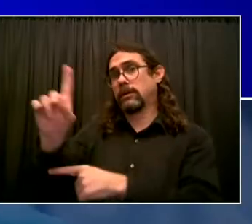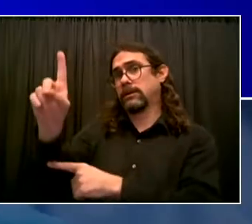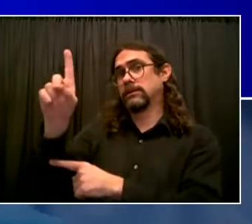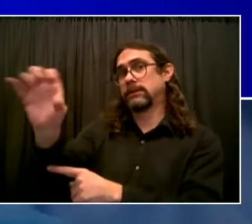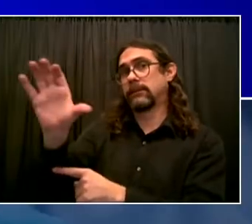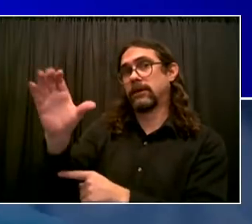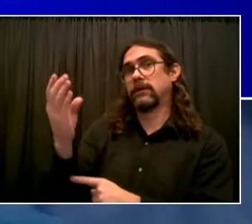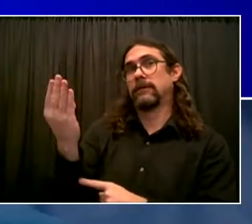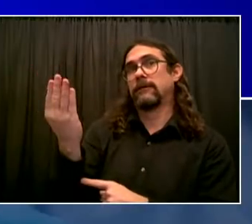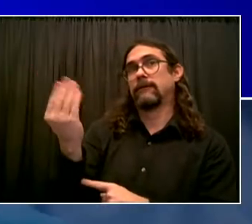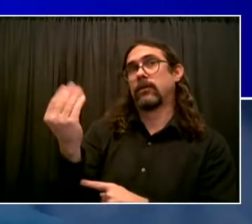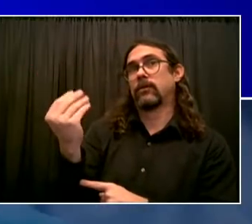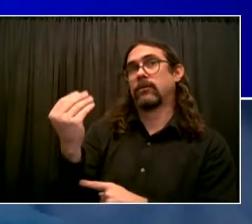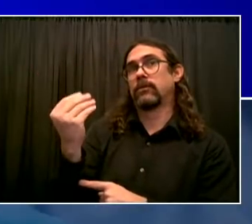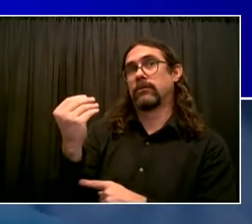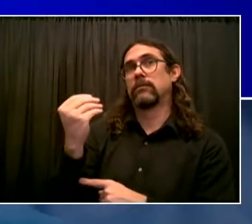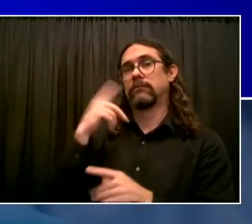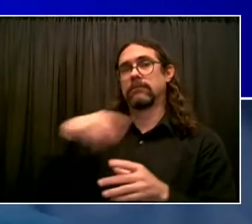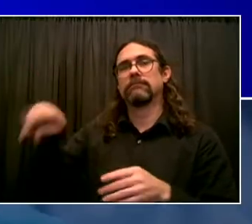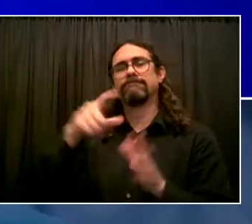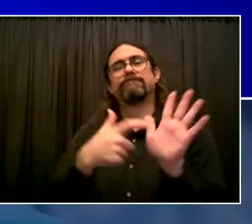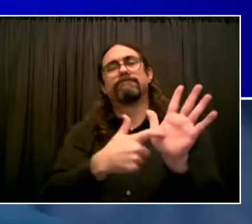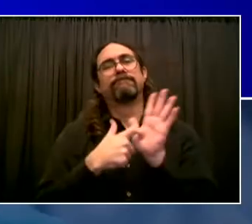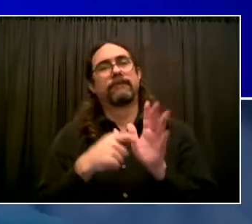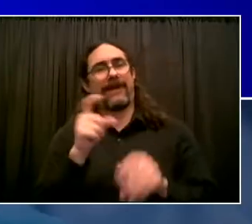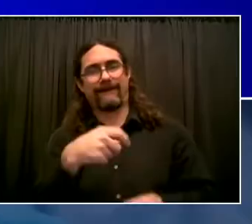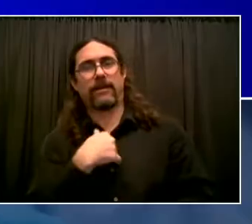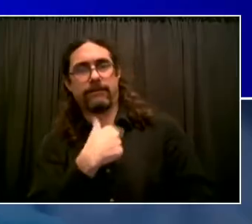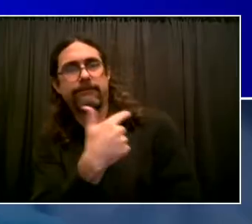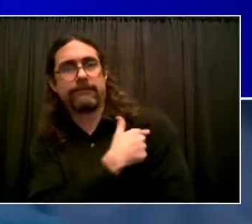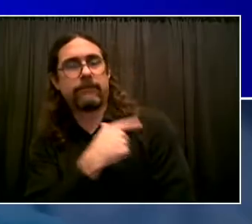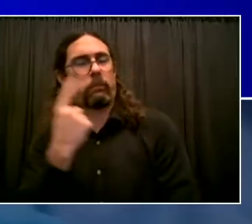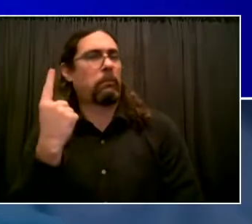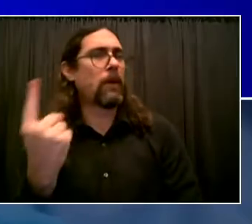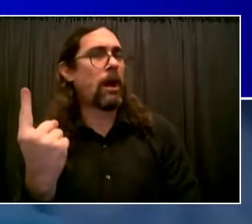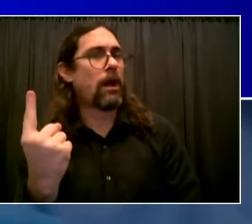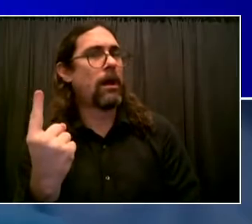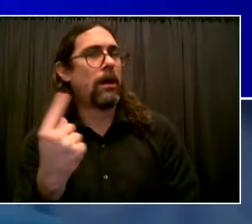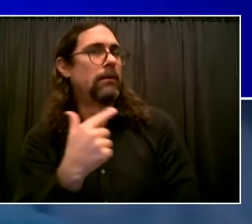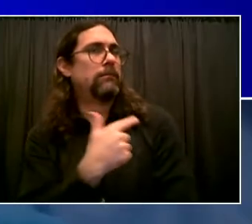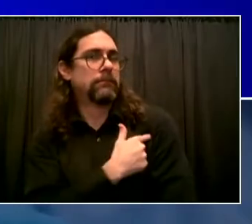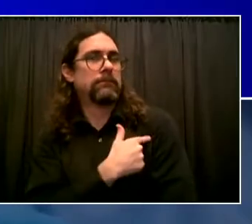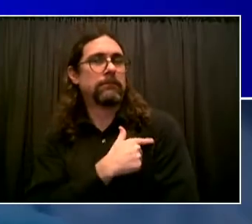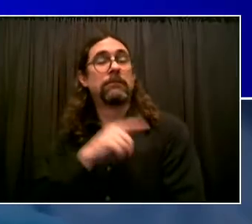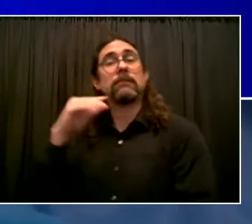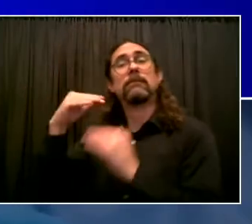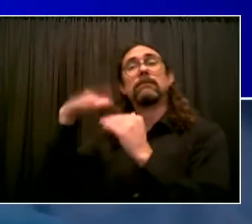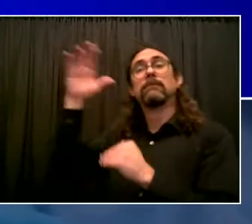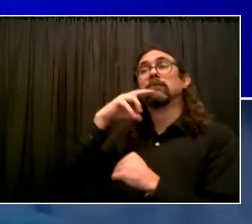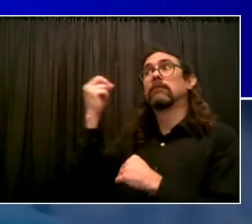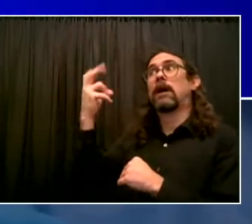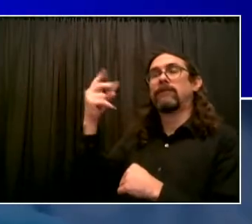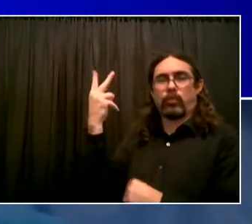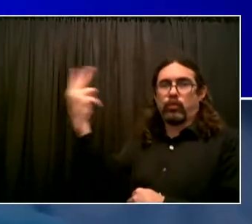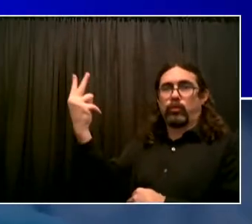THE GUIDELINES,